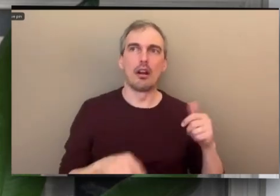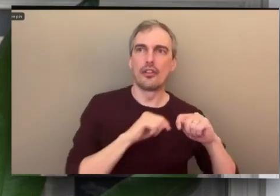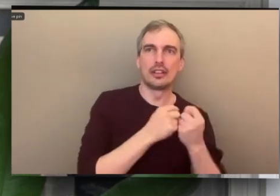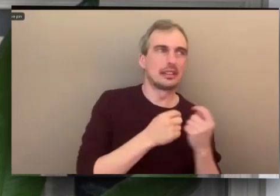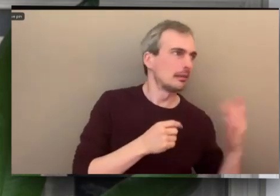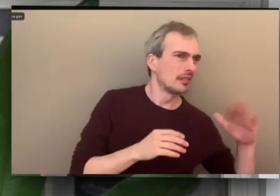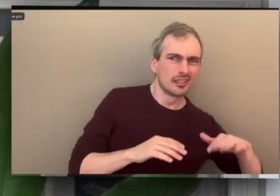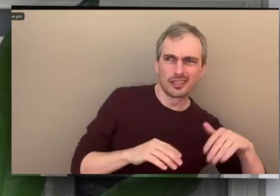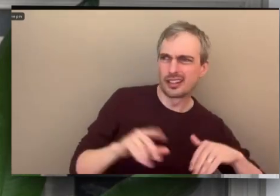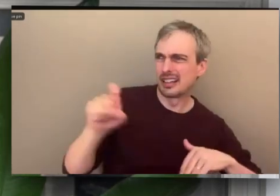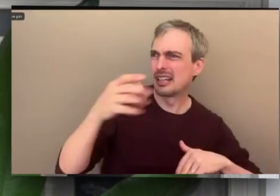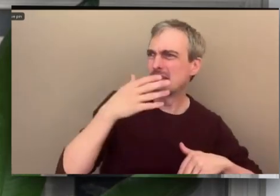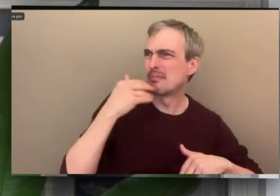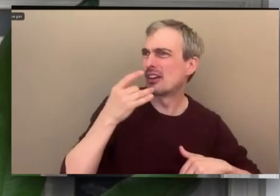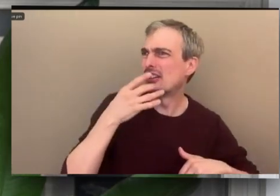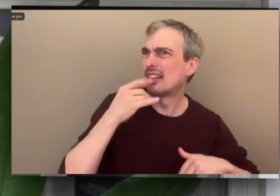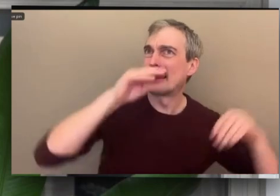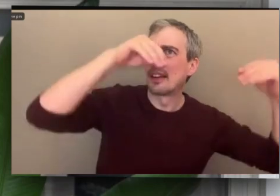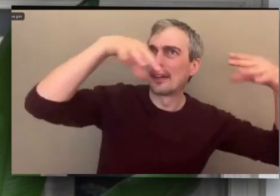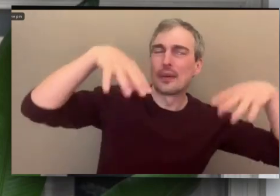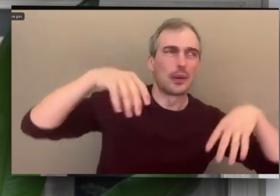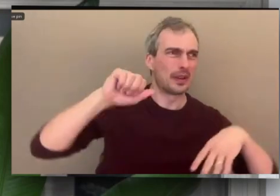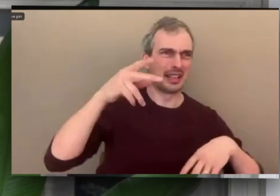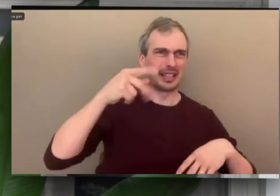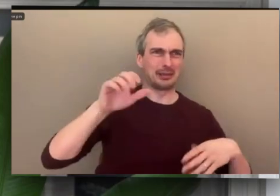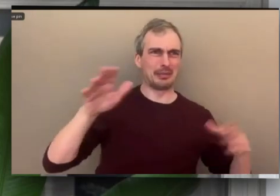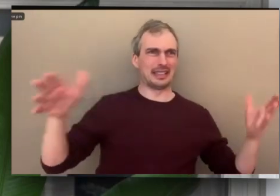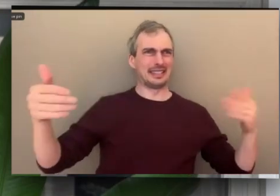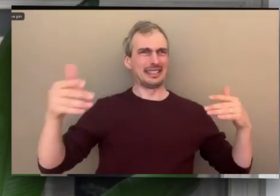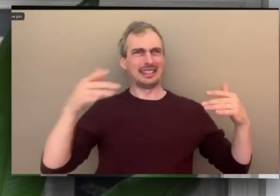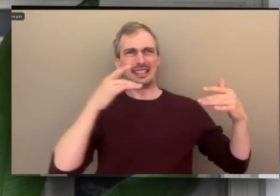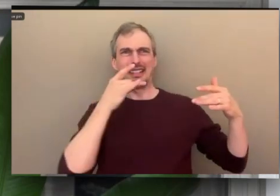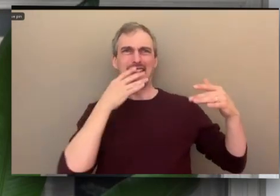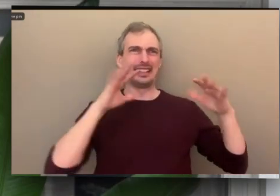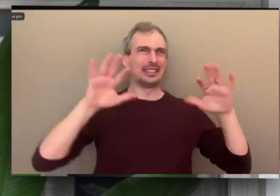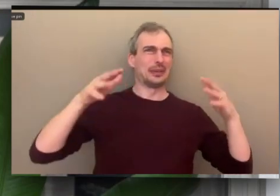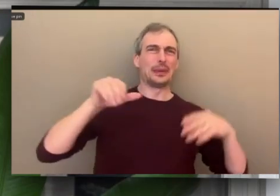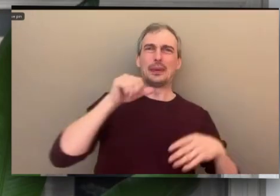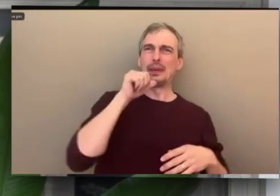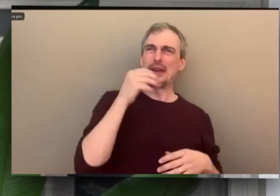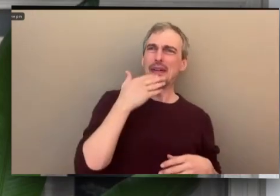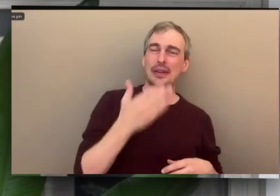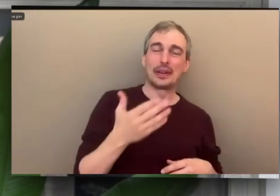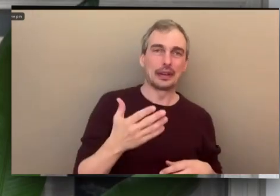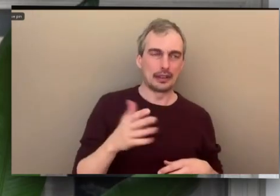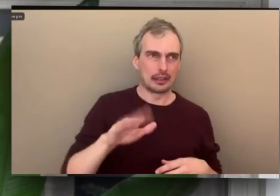This isn't an ideal space, because there's a handicapped bathroom 15 feet away from the lab.